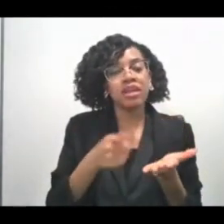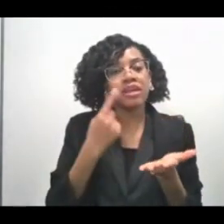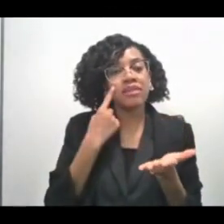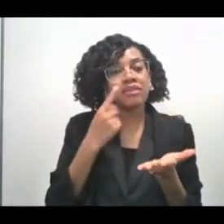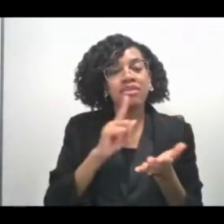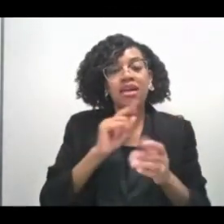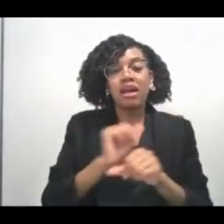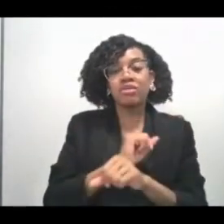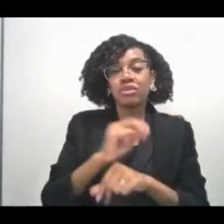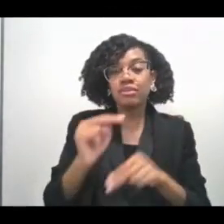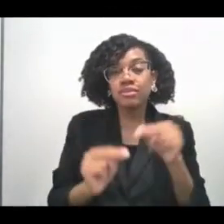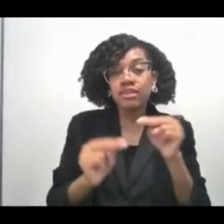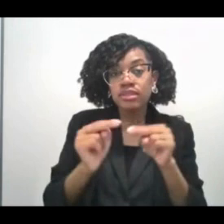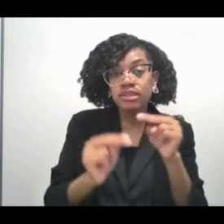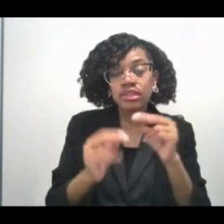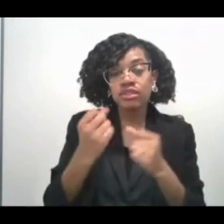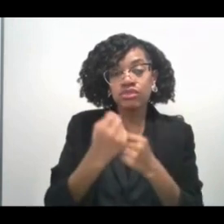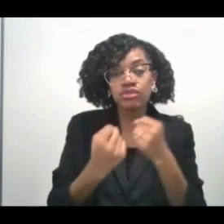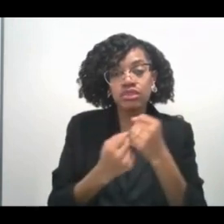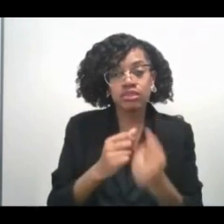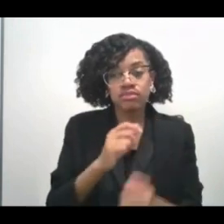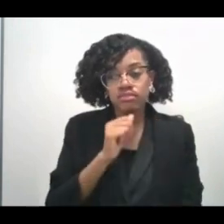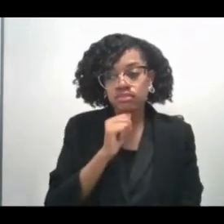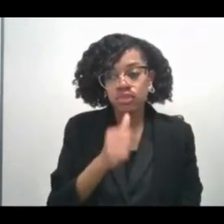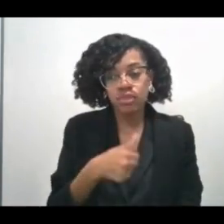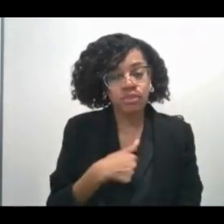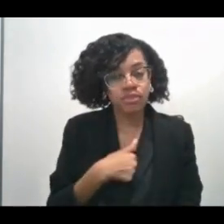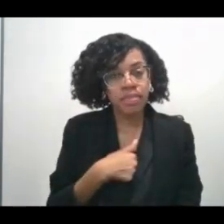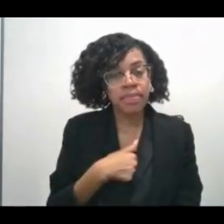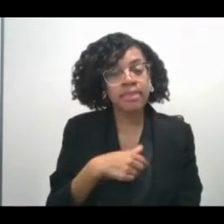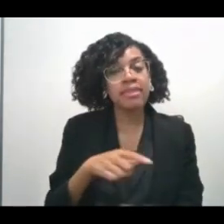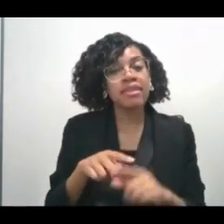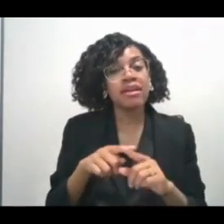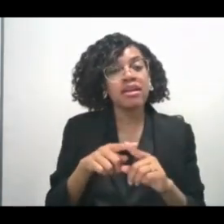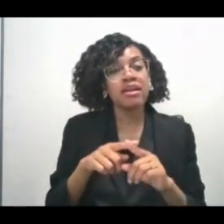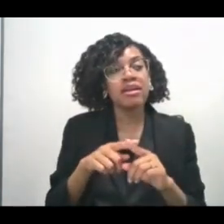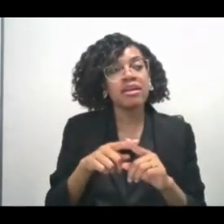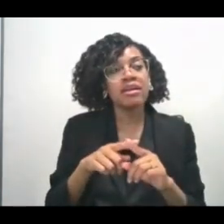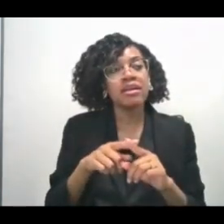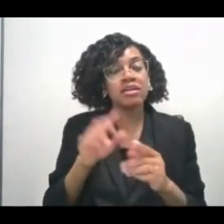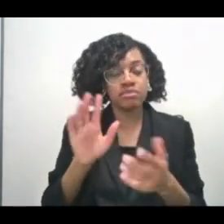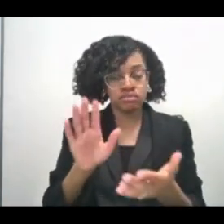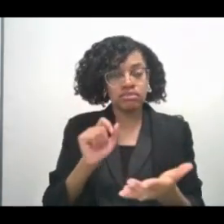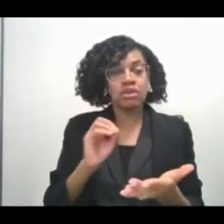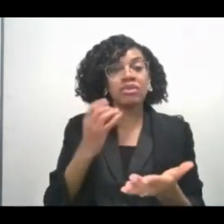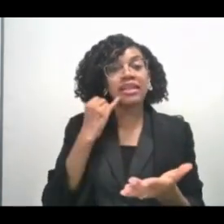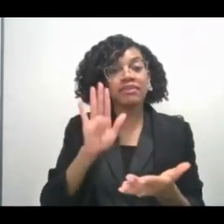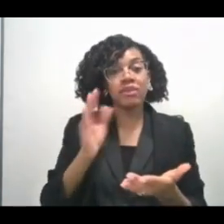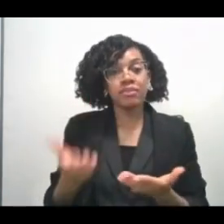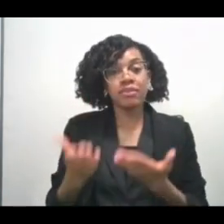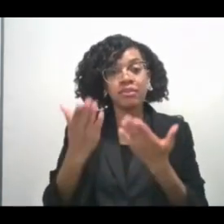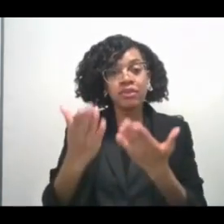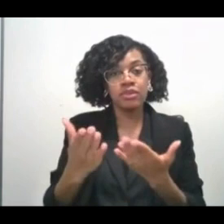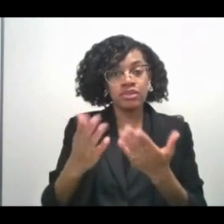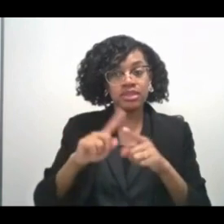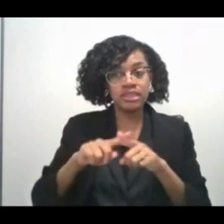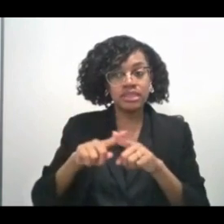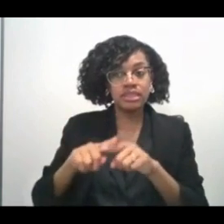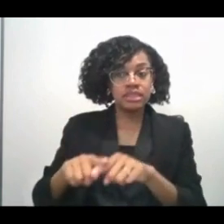construction. So if the proposal hinges on putting in place